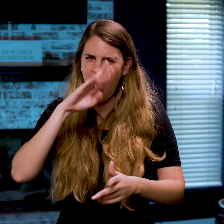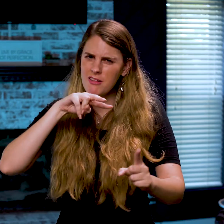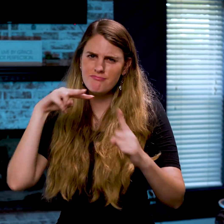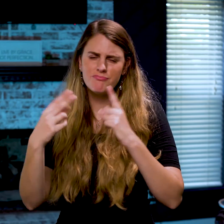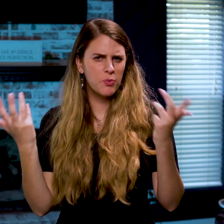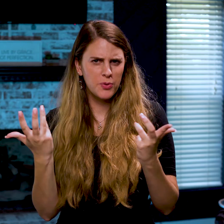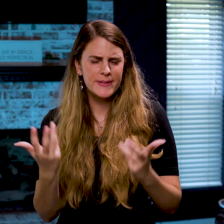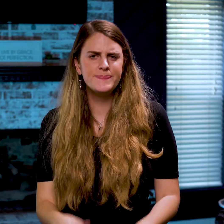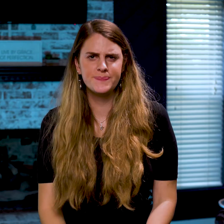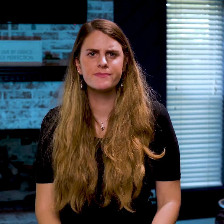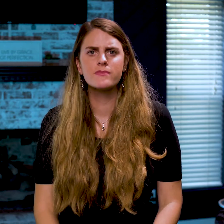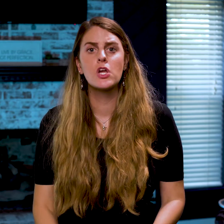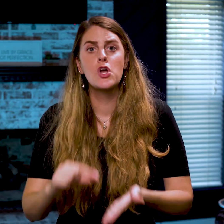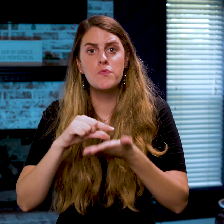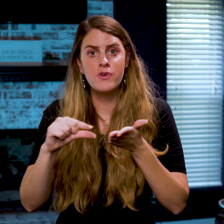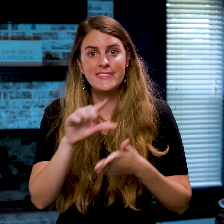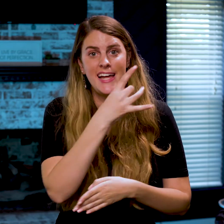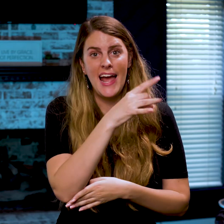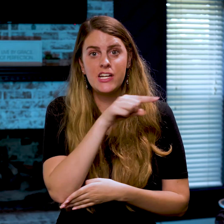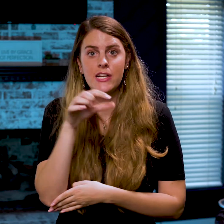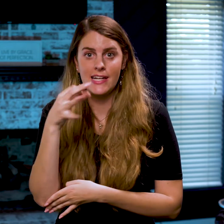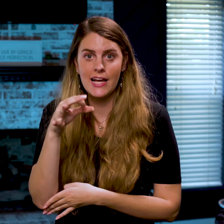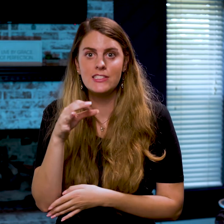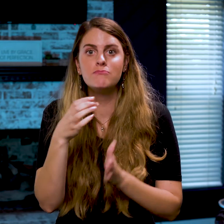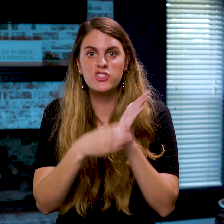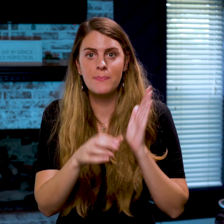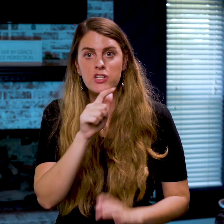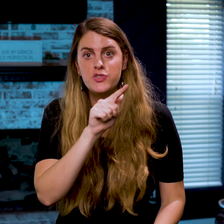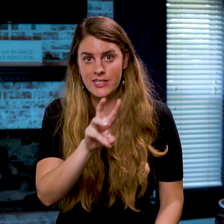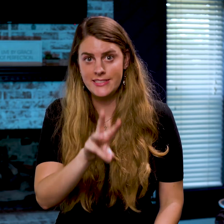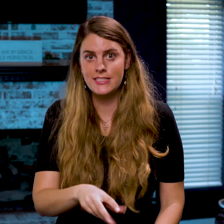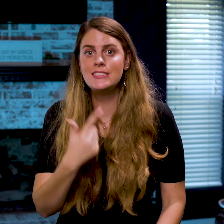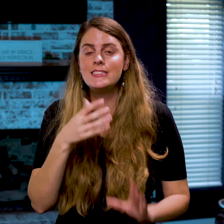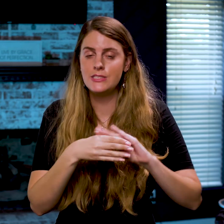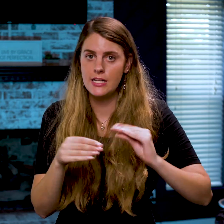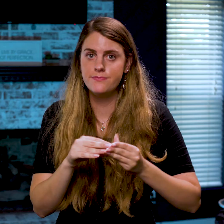The God Shot: Verses 18-19 of chapter 26 say,